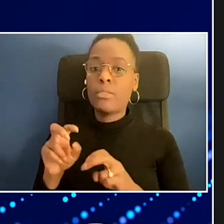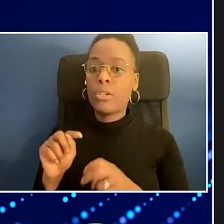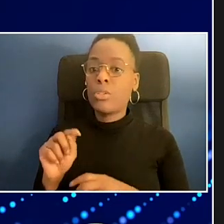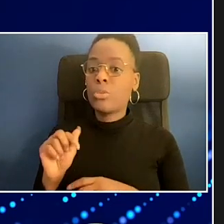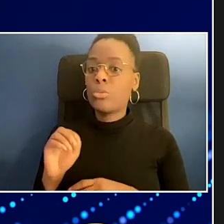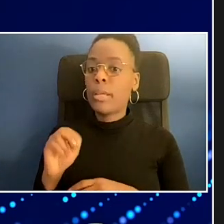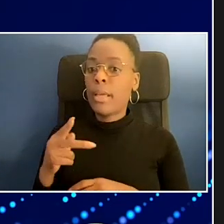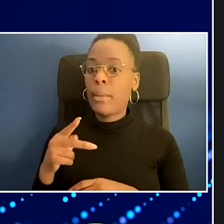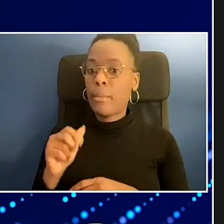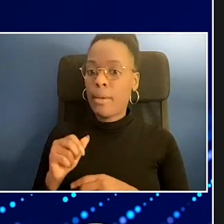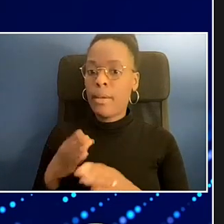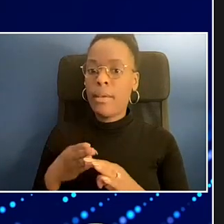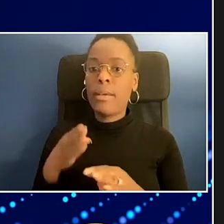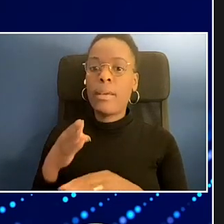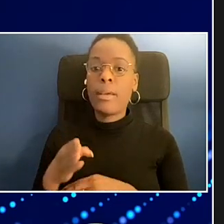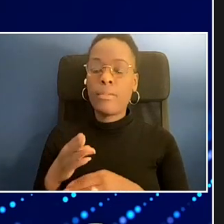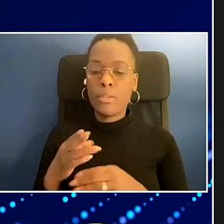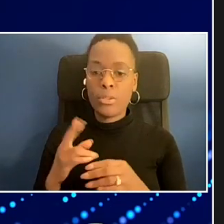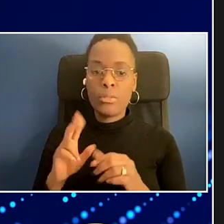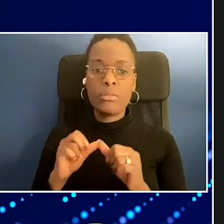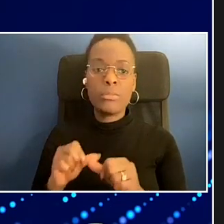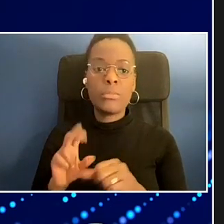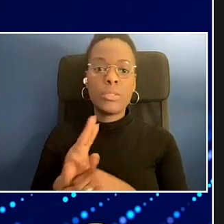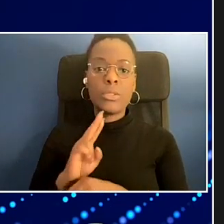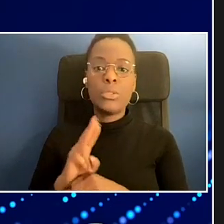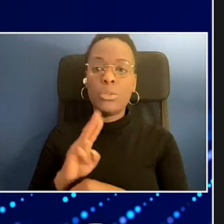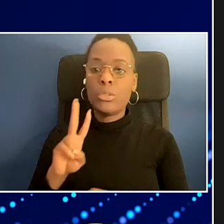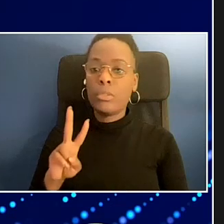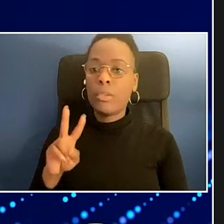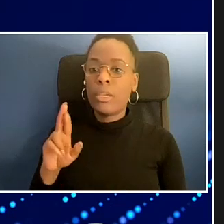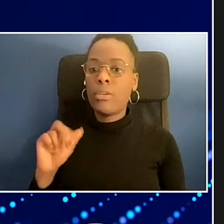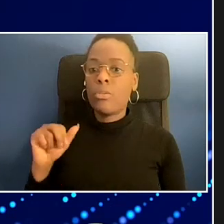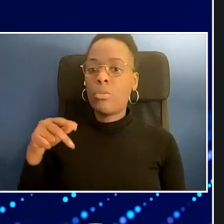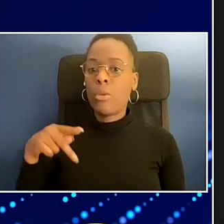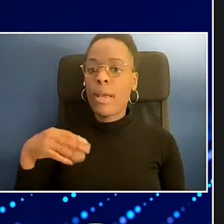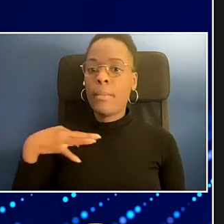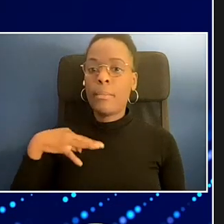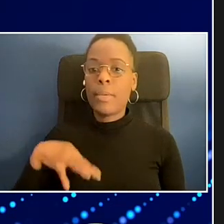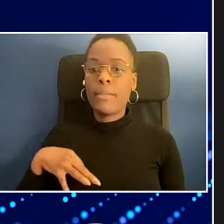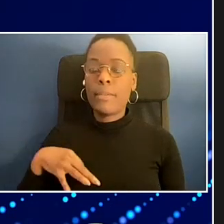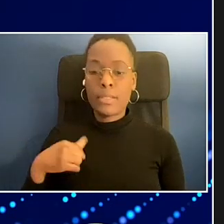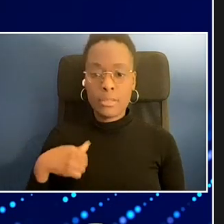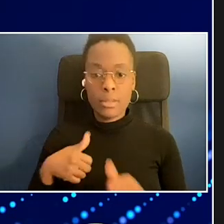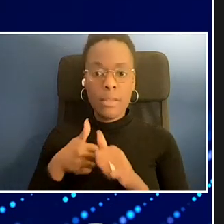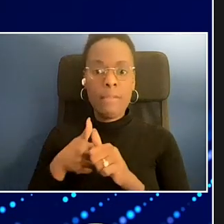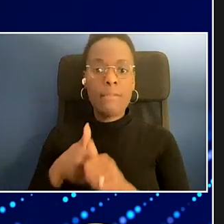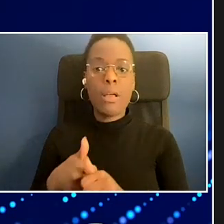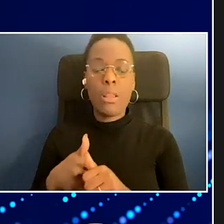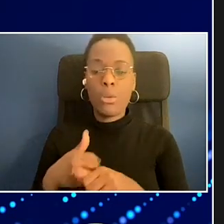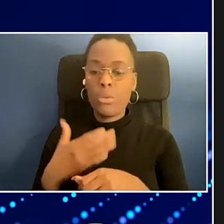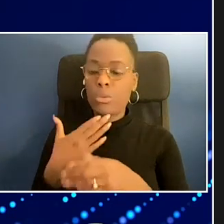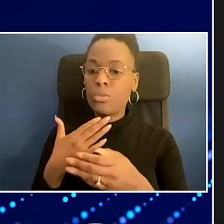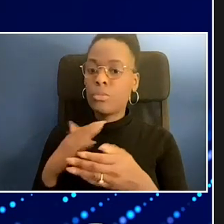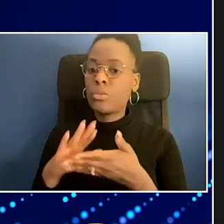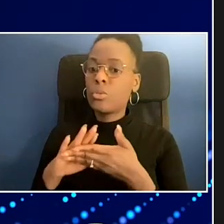and keep utilizing the VRAP benefits. I followed the school's guidance, and they